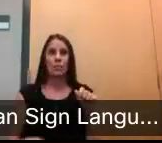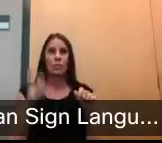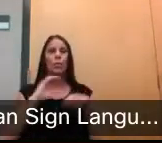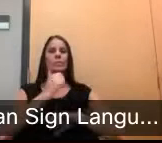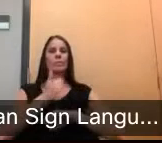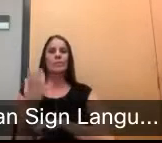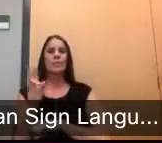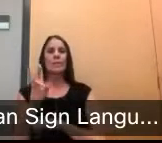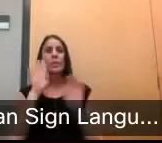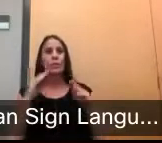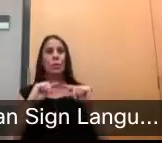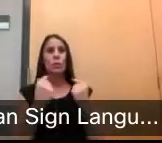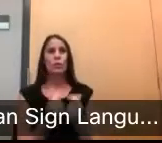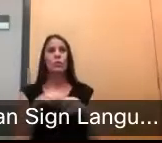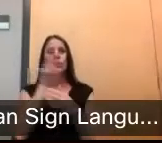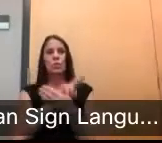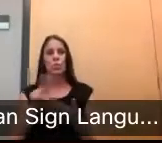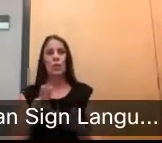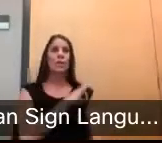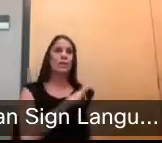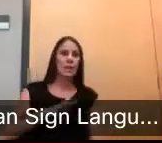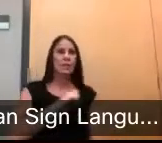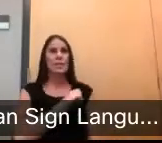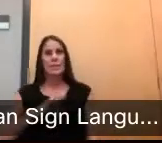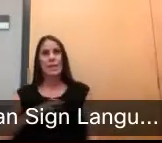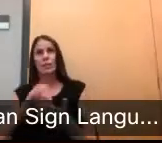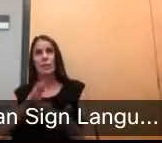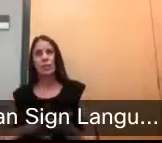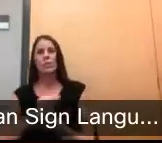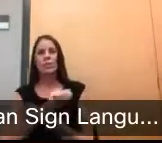With faculty, staff and students, and this I love this little guy because he was mean